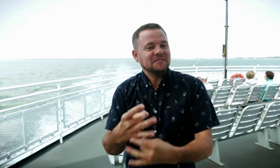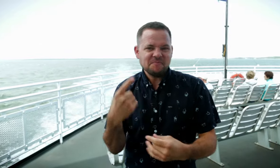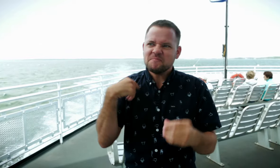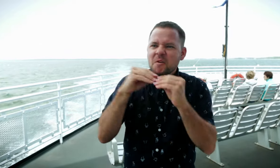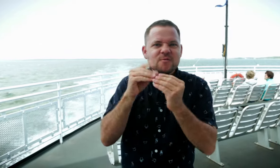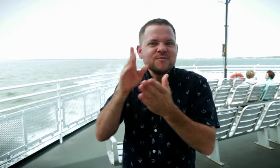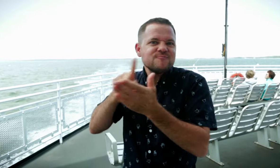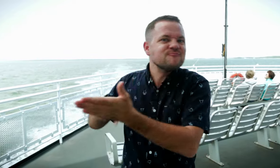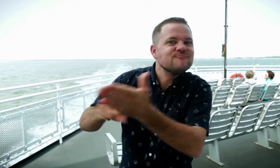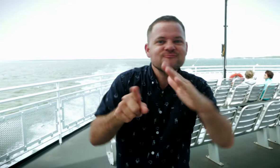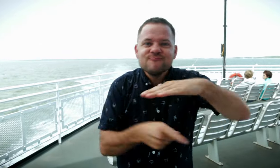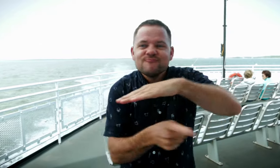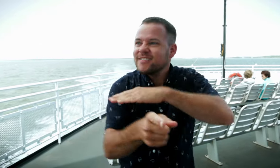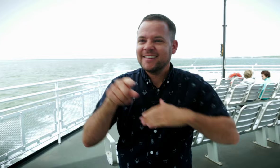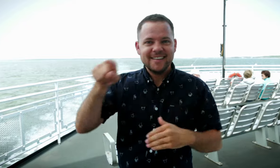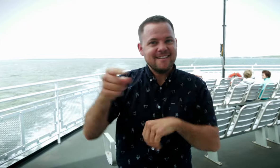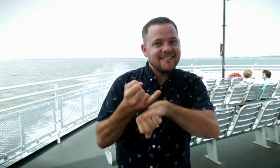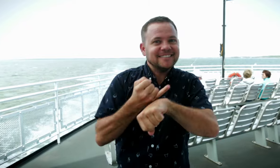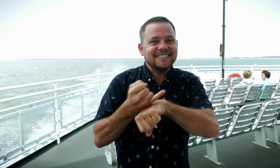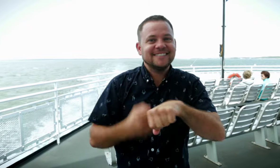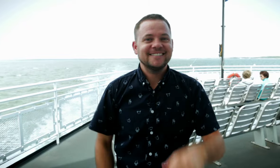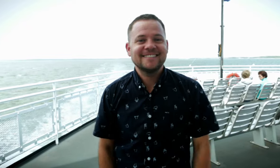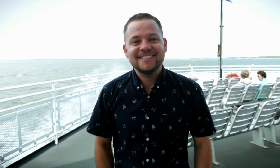We'll be exploring more once we arrive on the island.